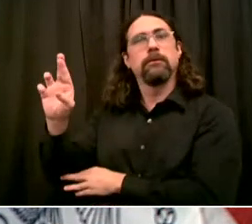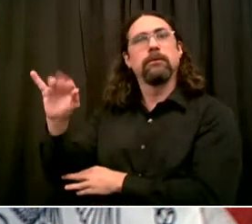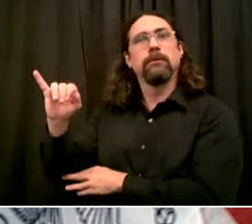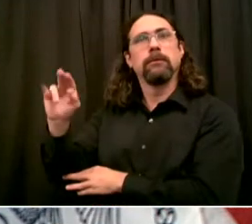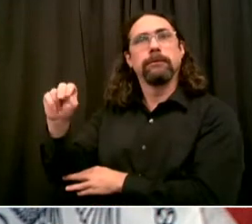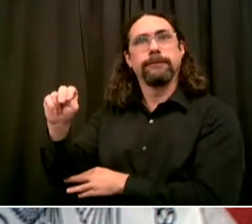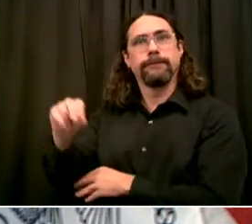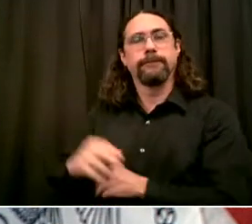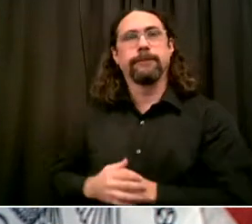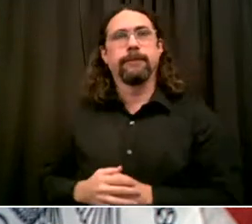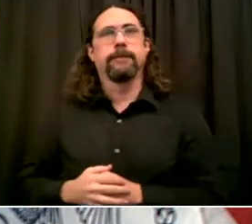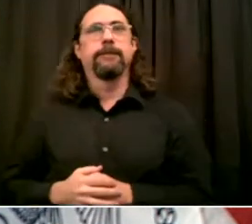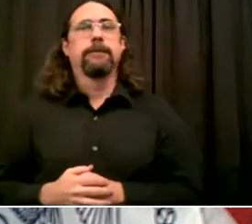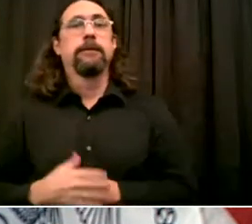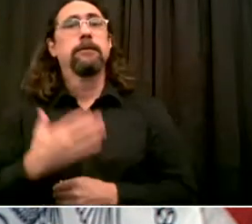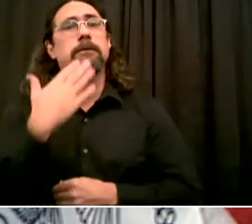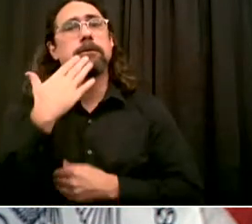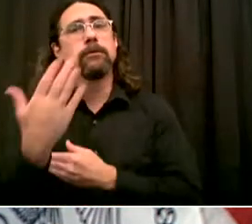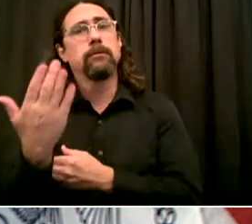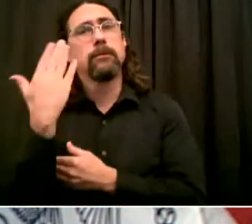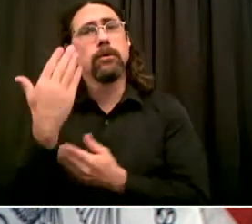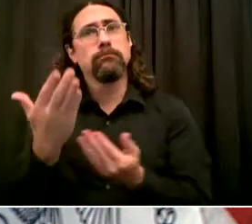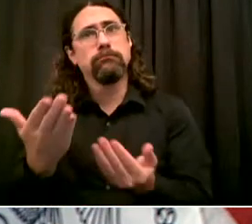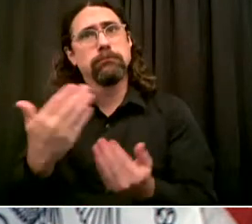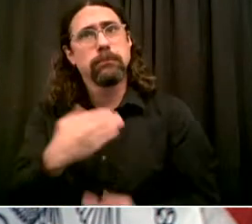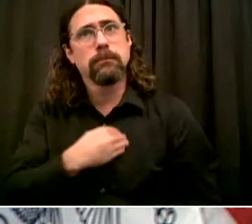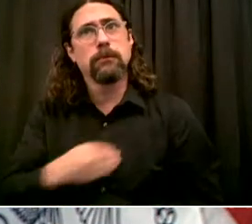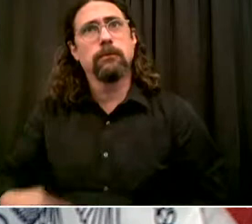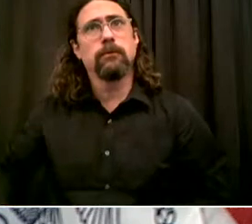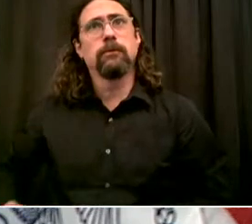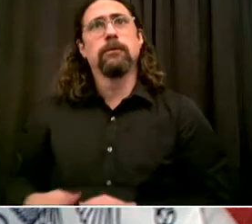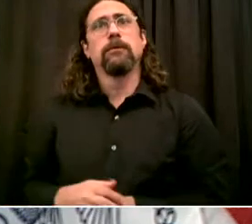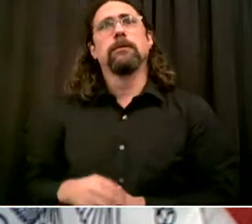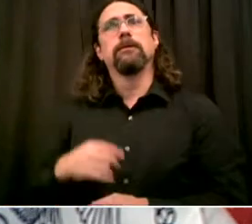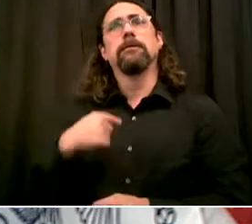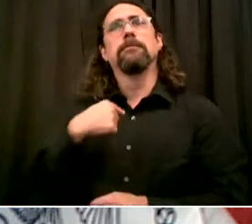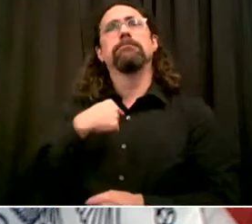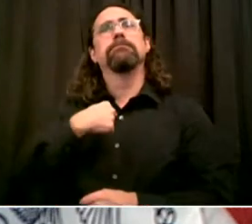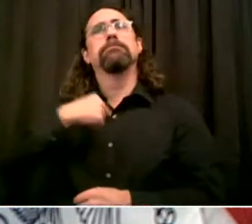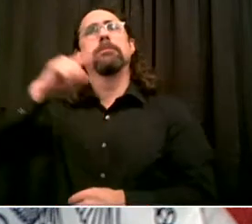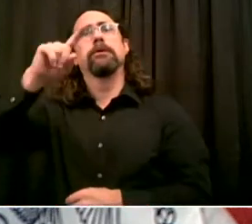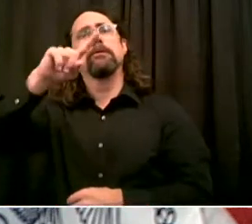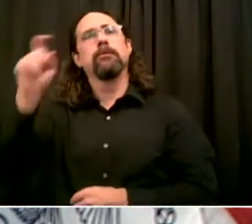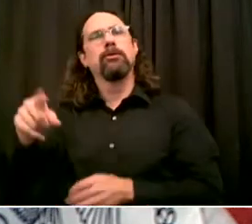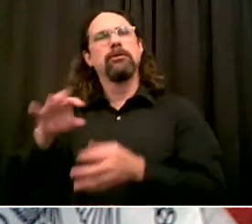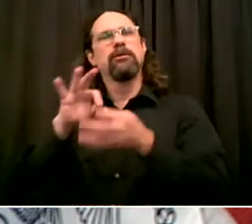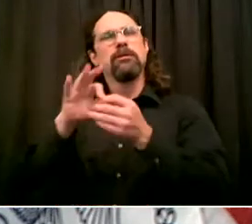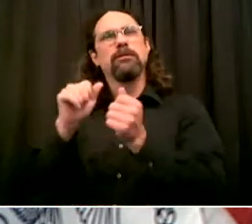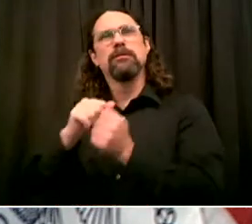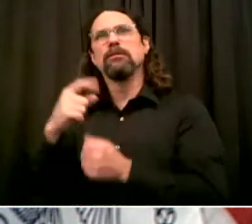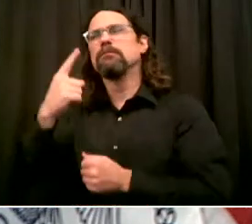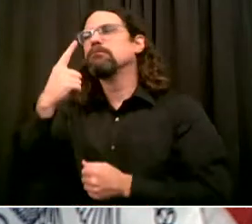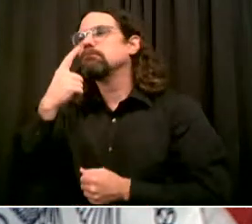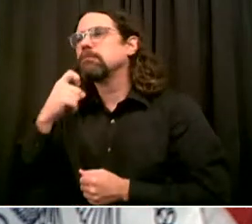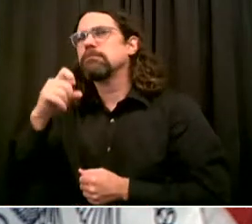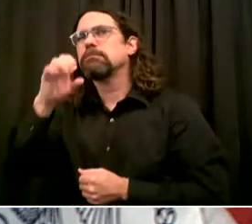WHOLE. THANK YOU. LAST QUESTION FOR TODAY GOES TO ERIN FROM